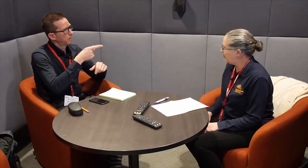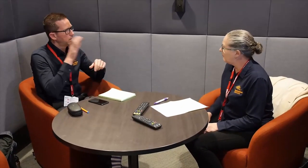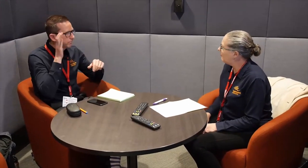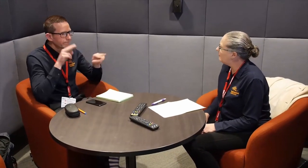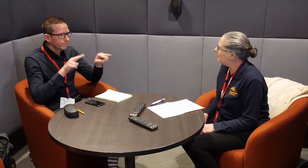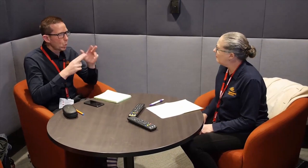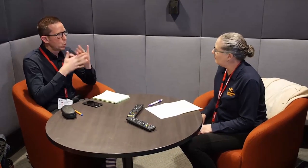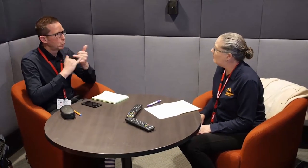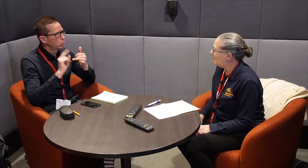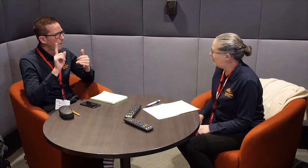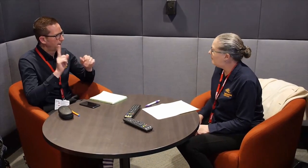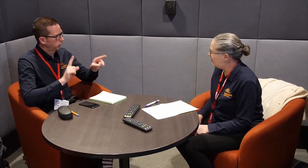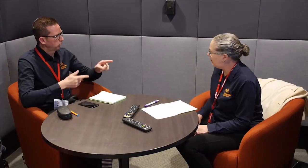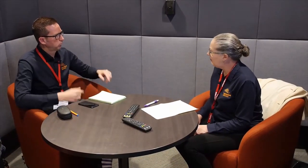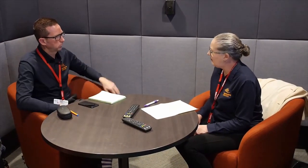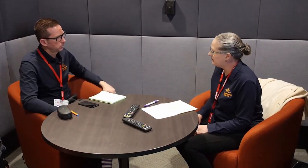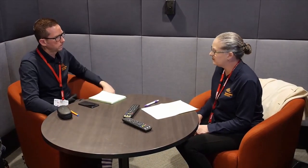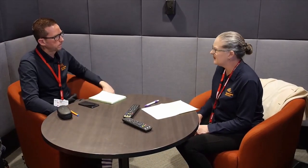Sure, what have you seen in current news?